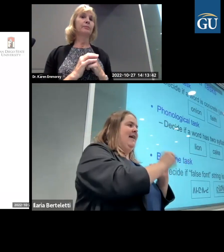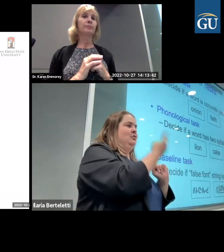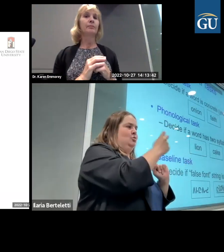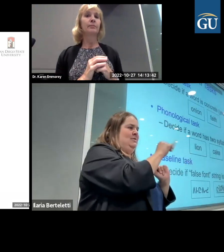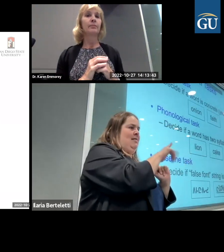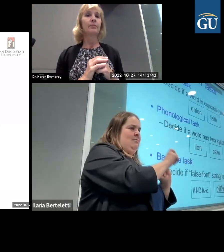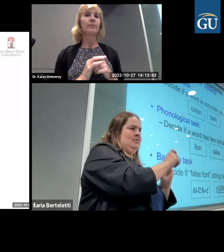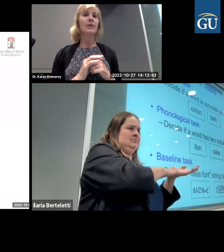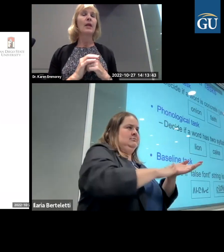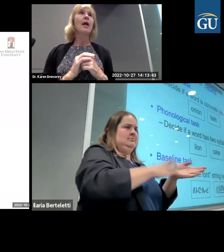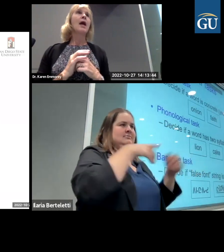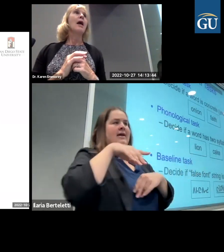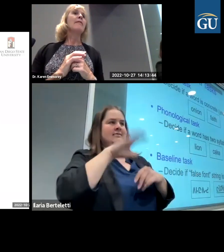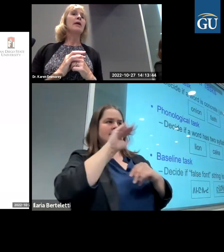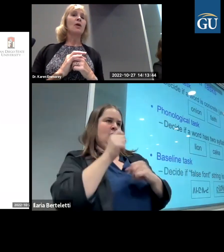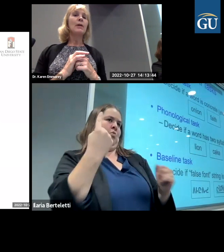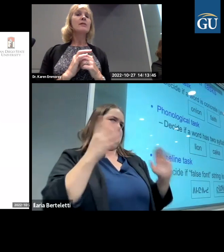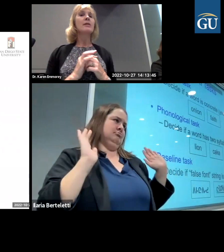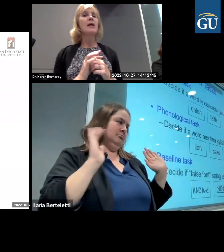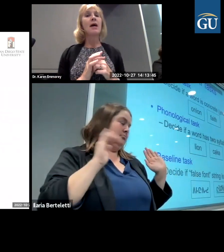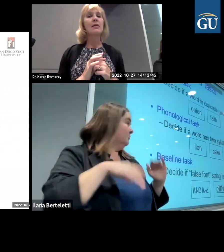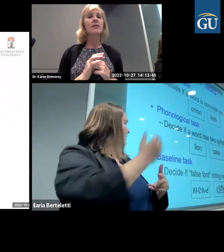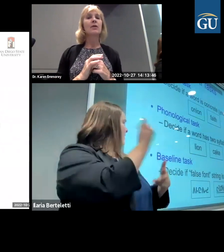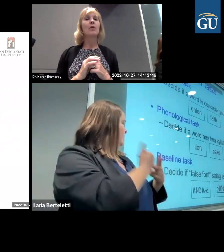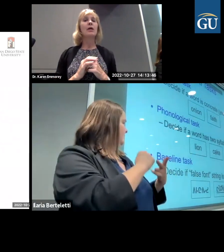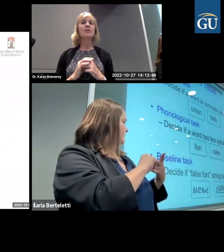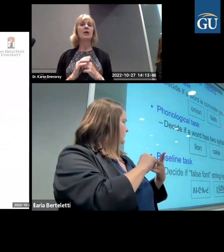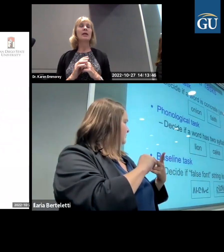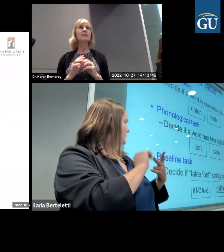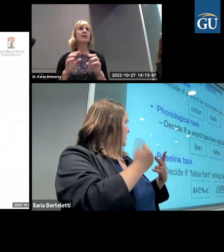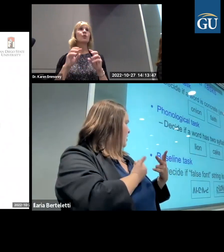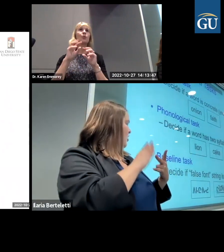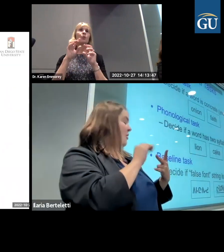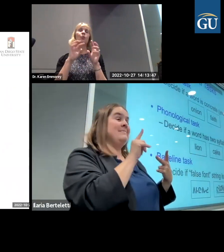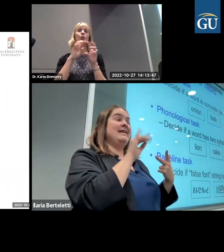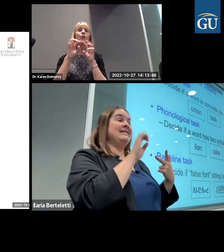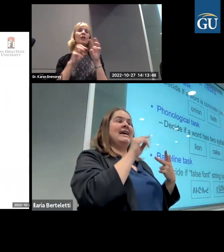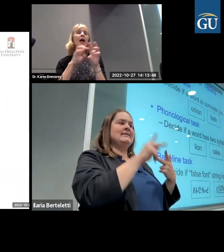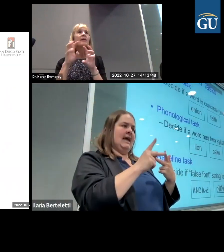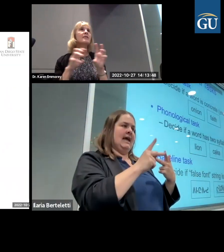Um! And you had to make a decision. But that's the same, was pretty simple, was it the the fault? Fonts were underlined or not?